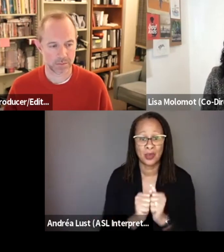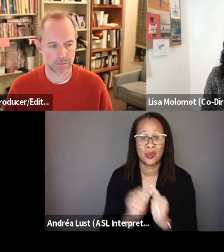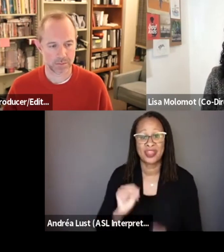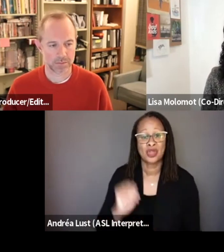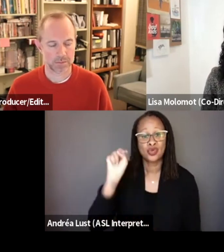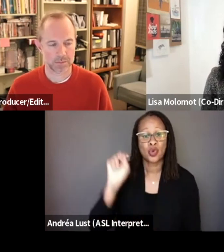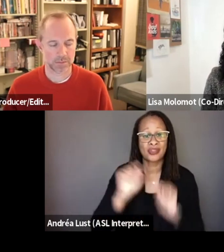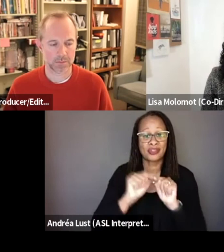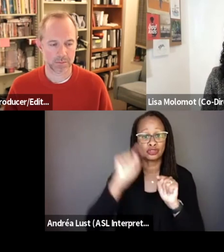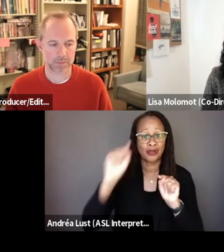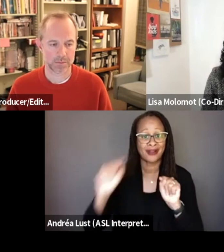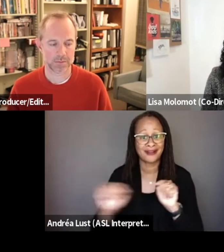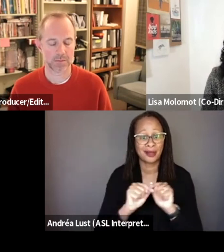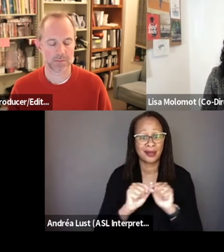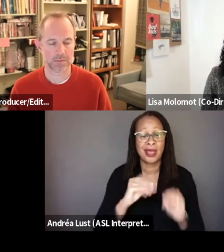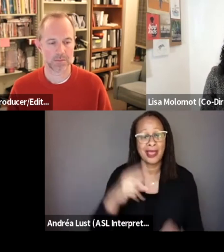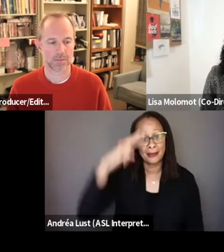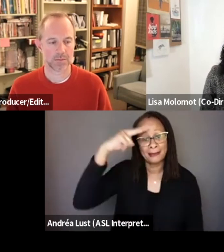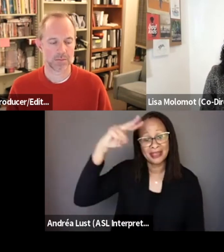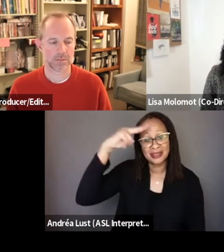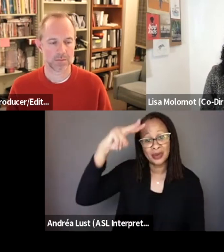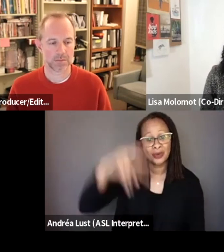and in Mexico, in terms of corruption,